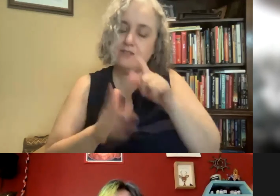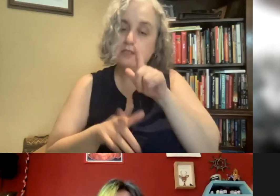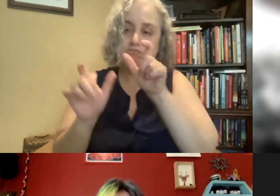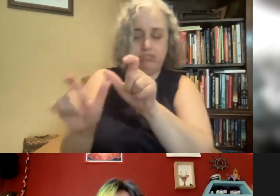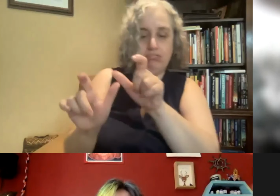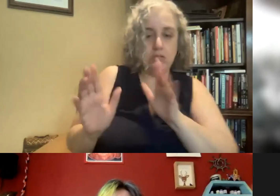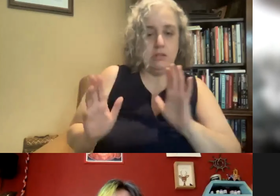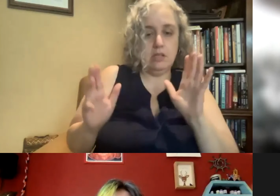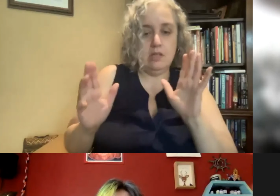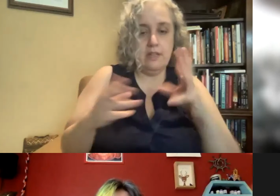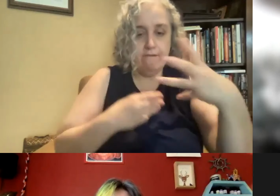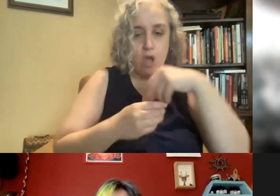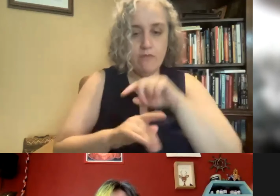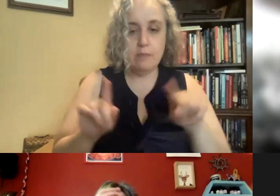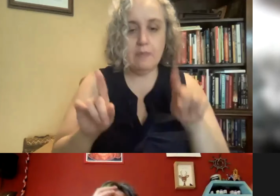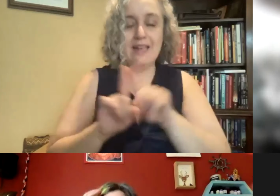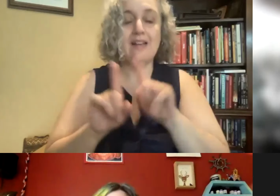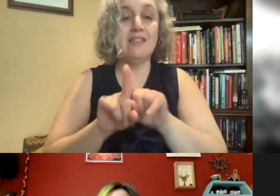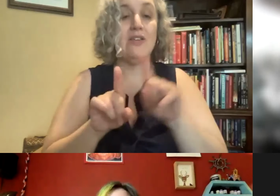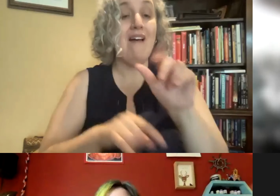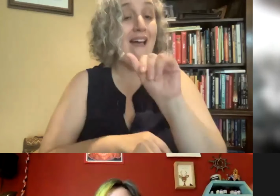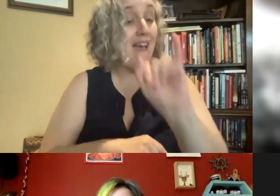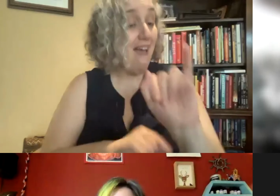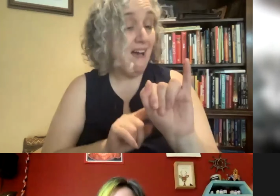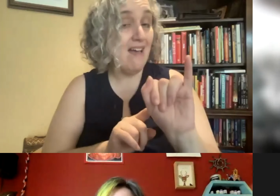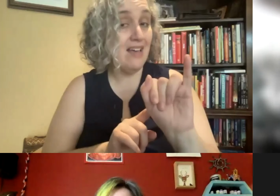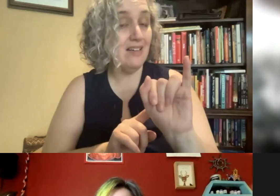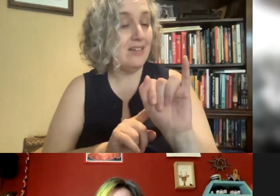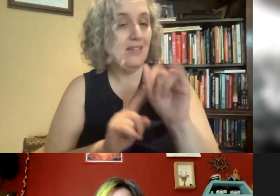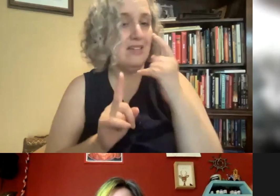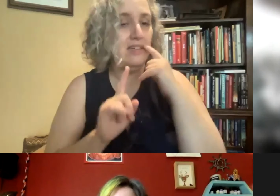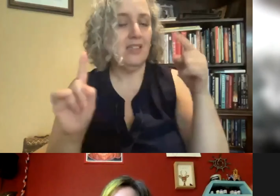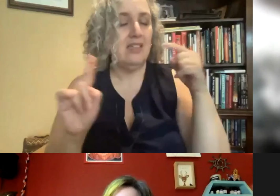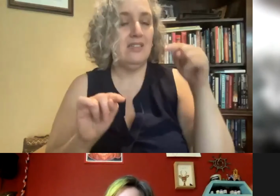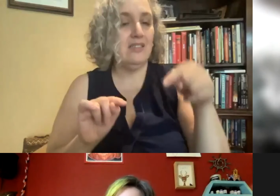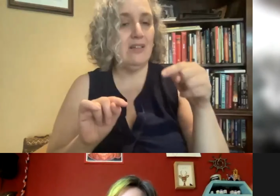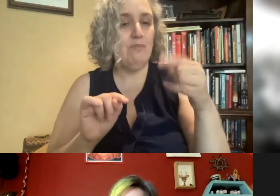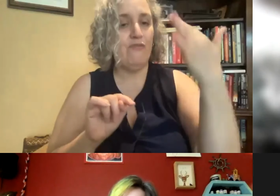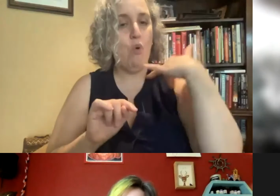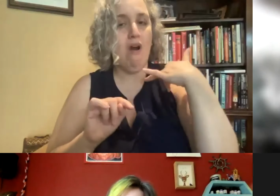In many ways, AI has not fulfilled the earlier promises,